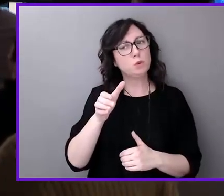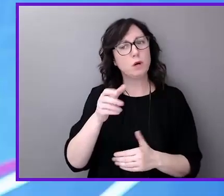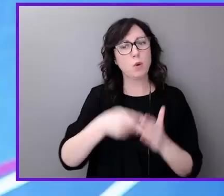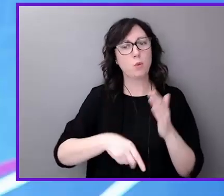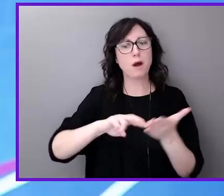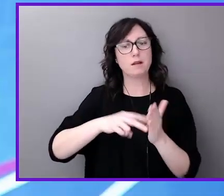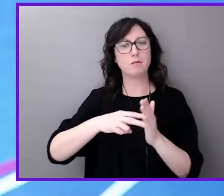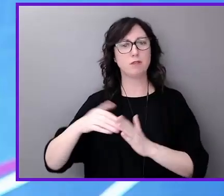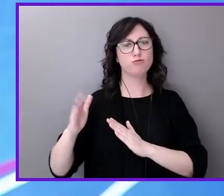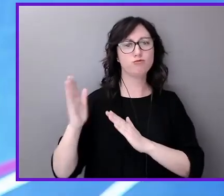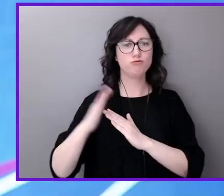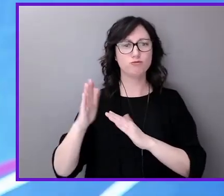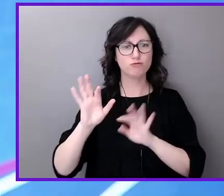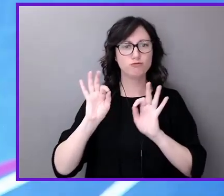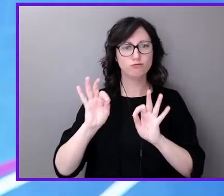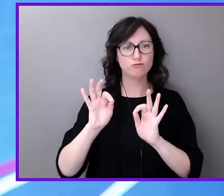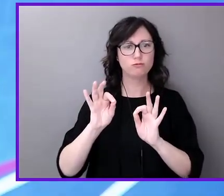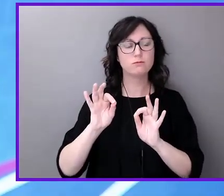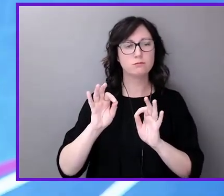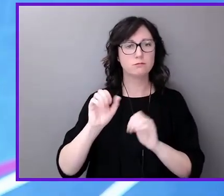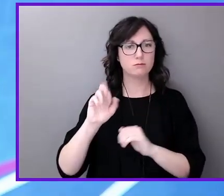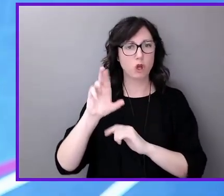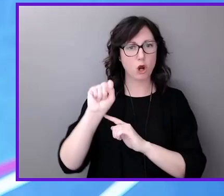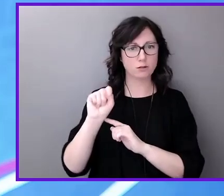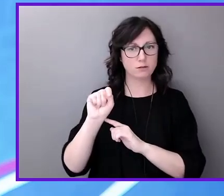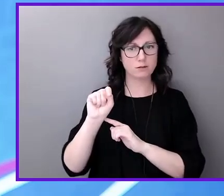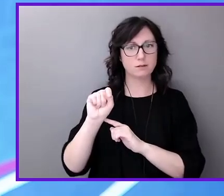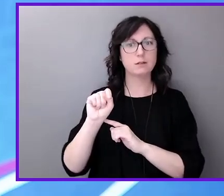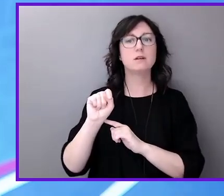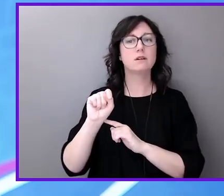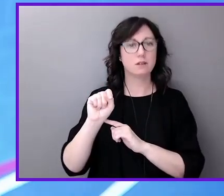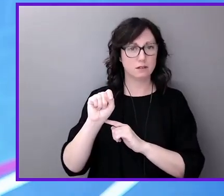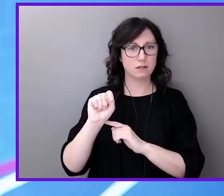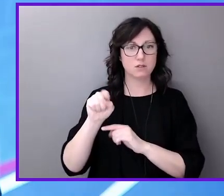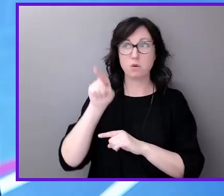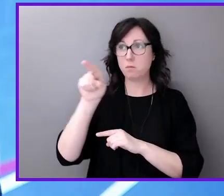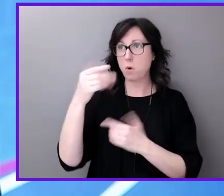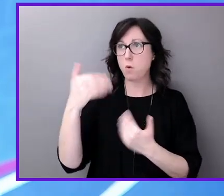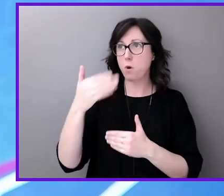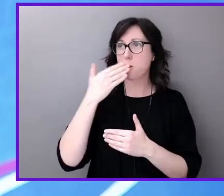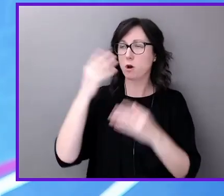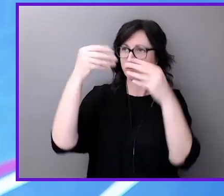a concept that upholds hierarchies of good taste and values that confirm